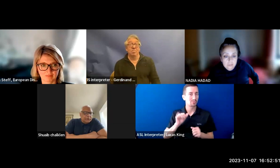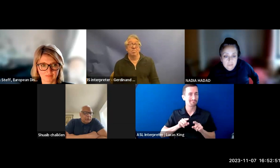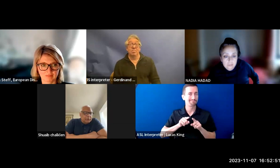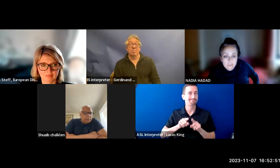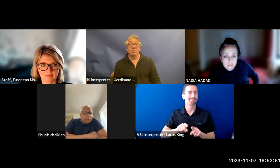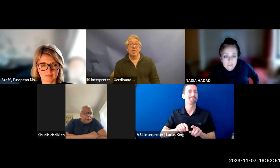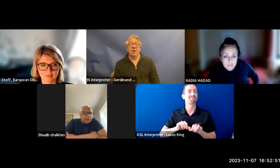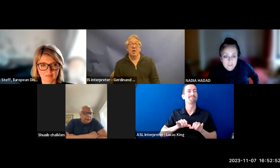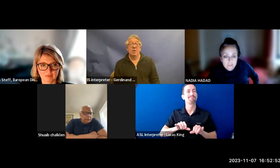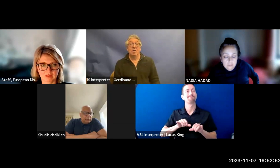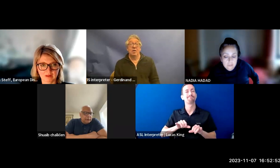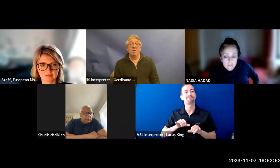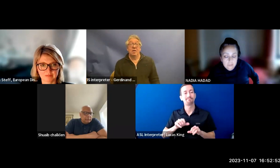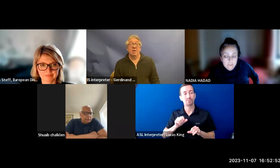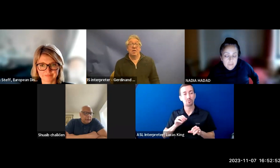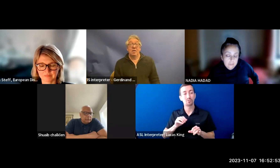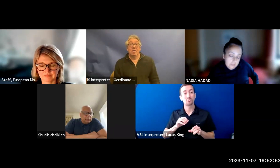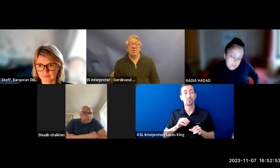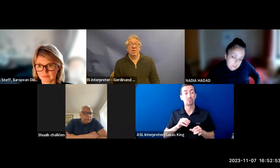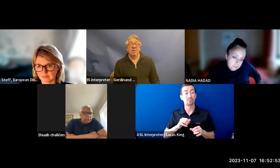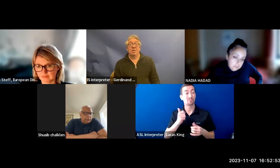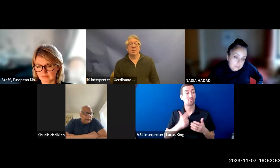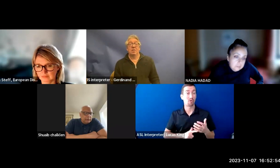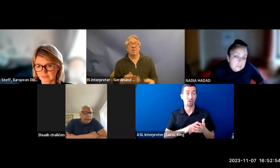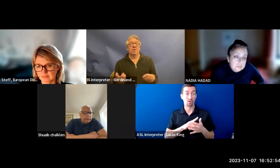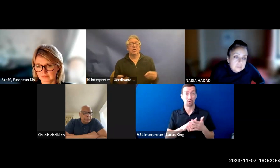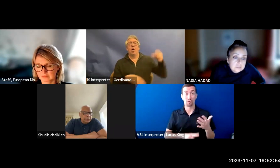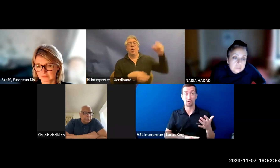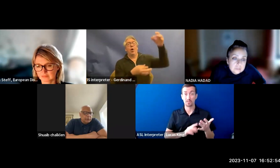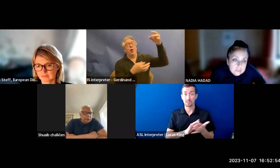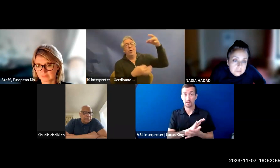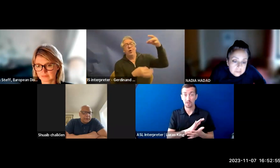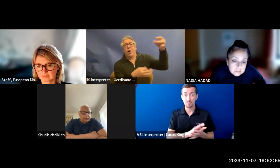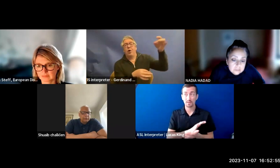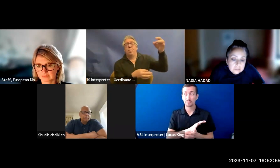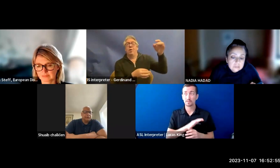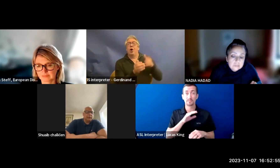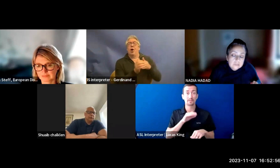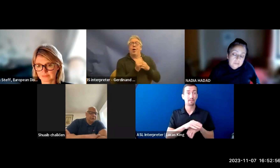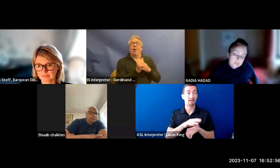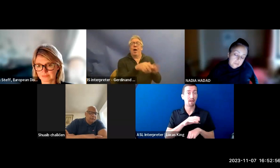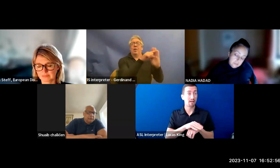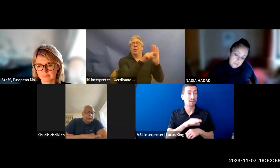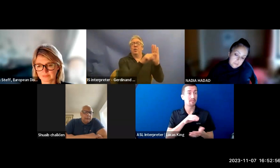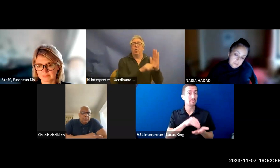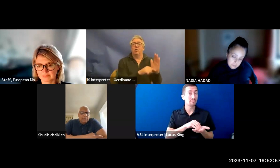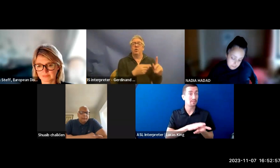So all of these documents and guidance notes and toolkits are useful.